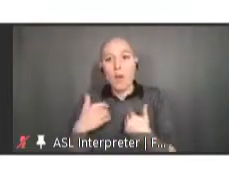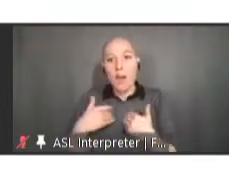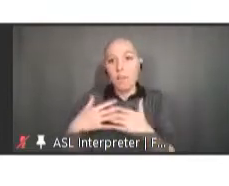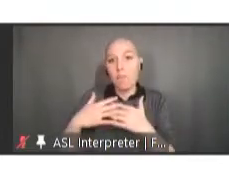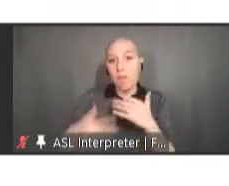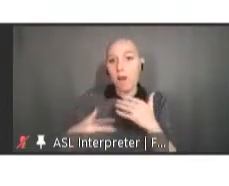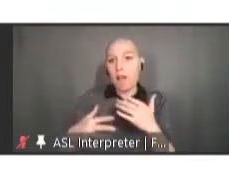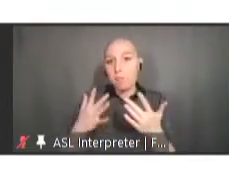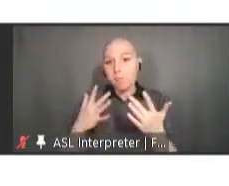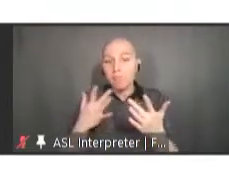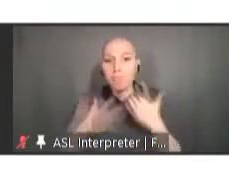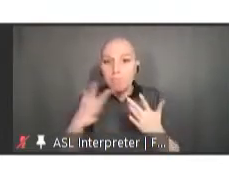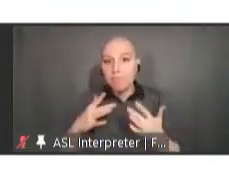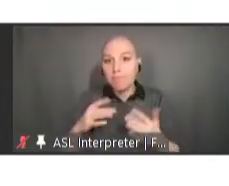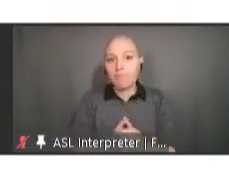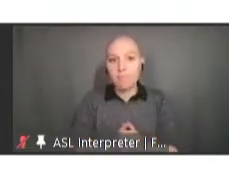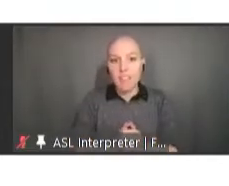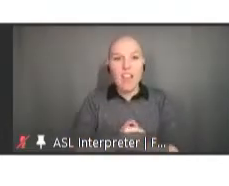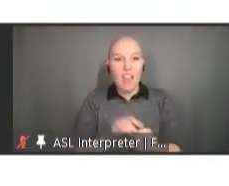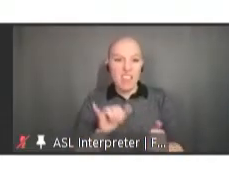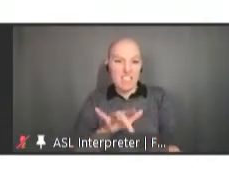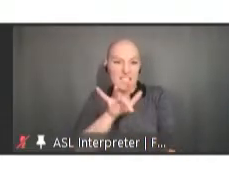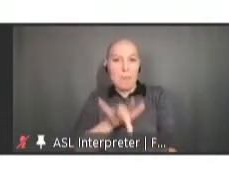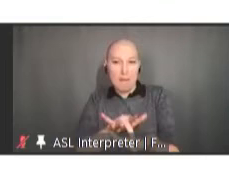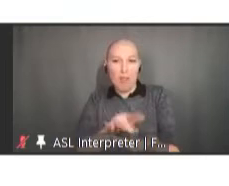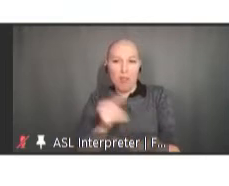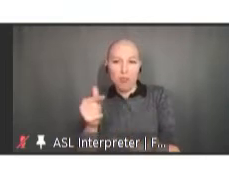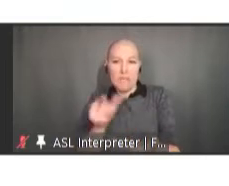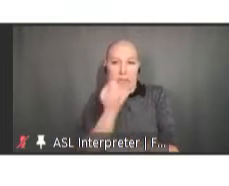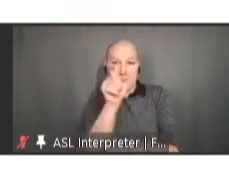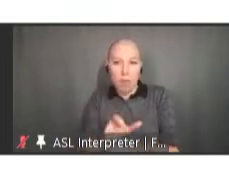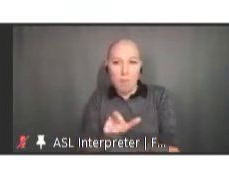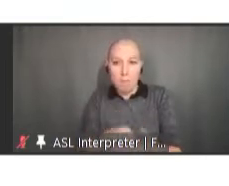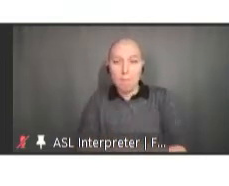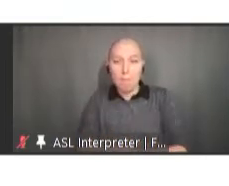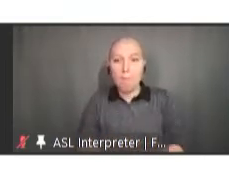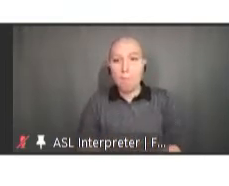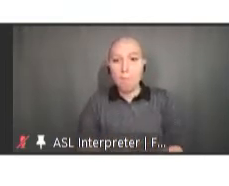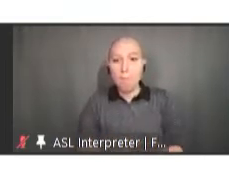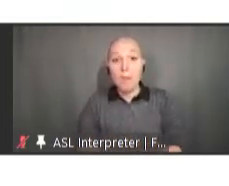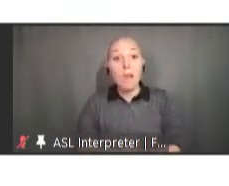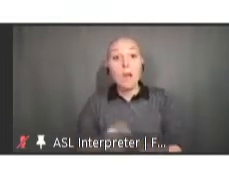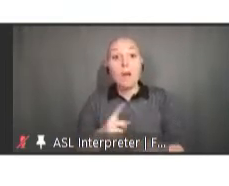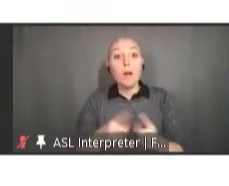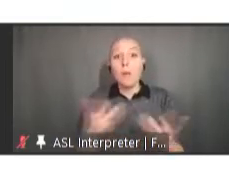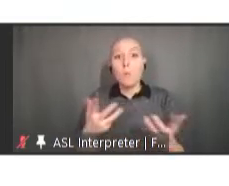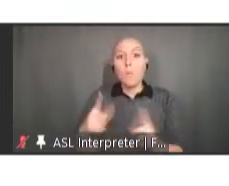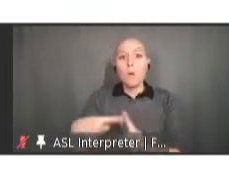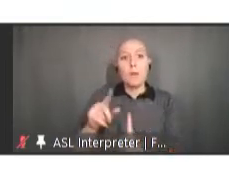Next slide. But what about T cell responses in cancer patients? Do they contribute to protection